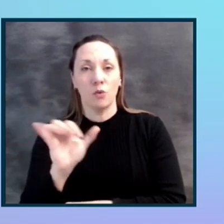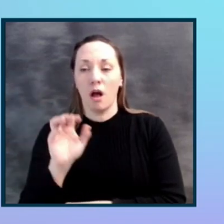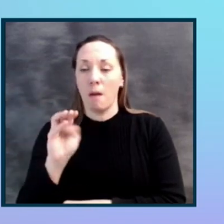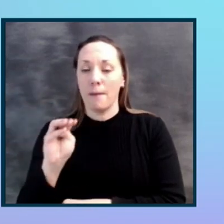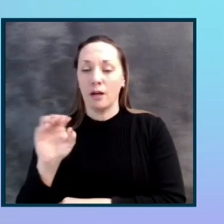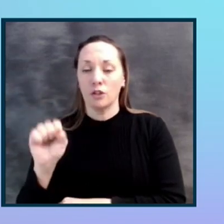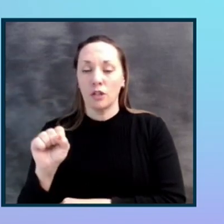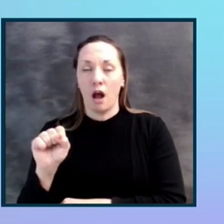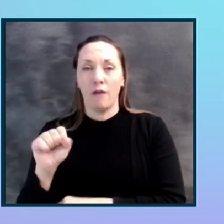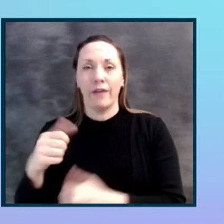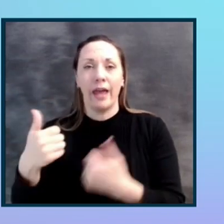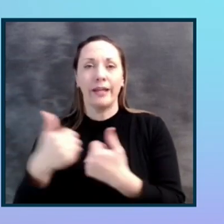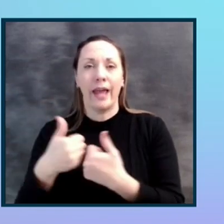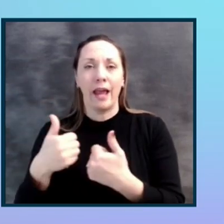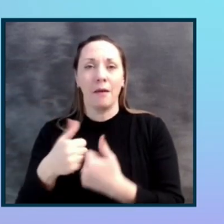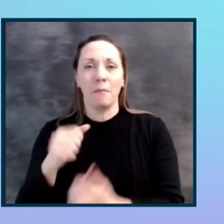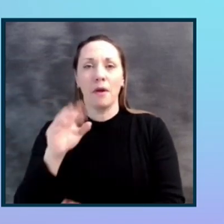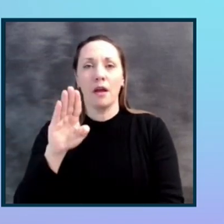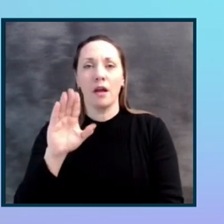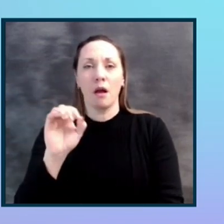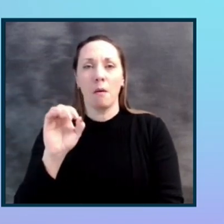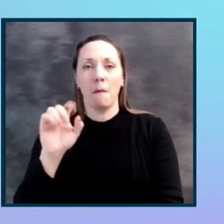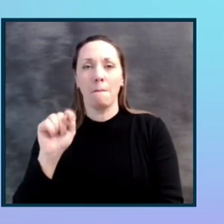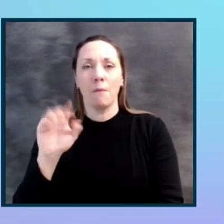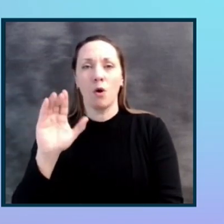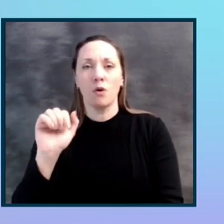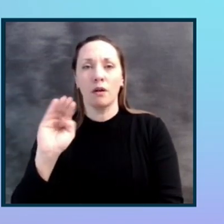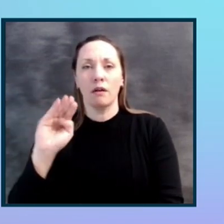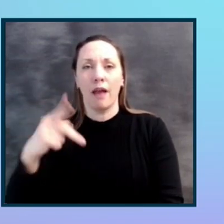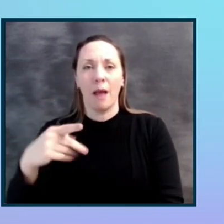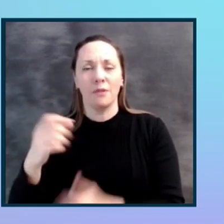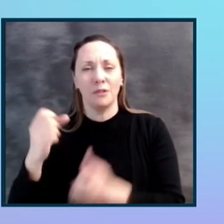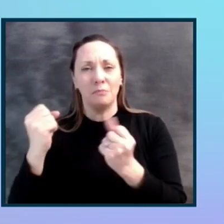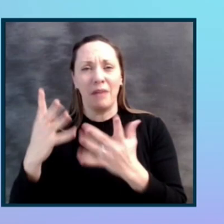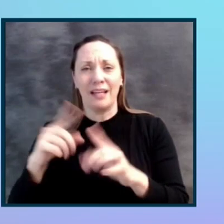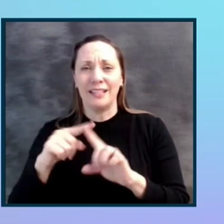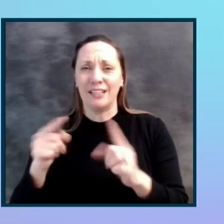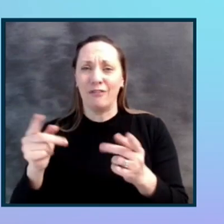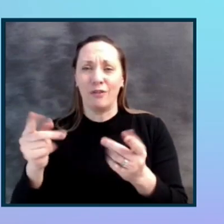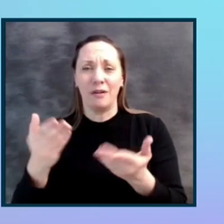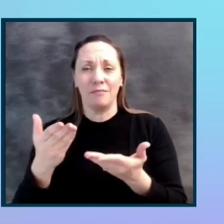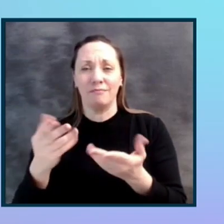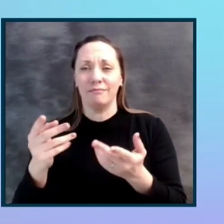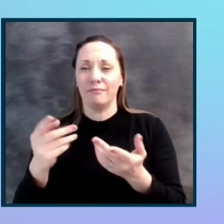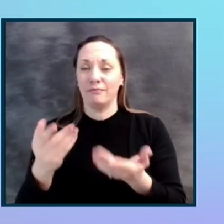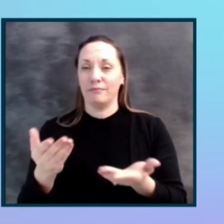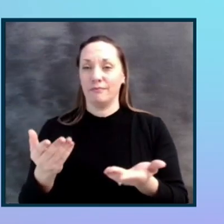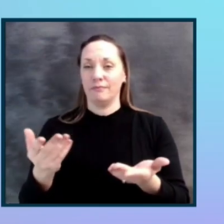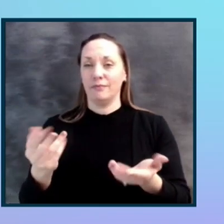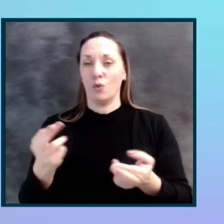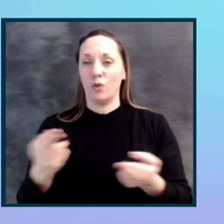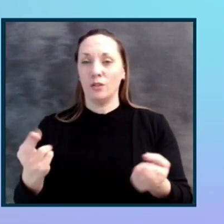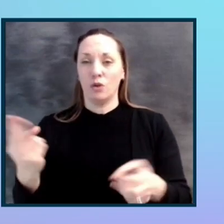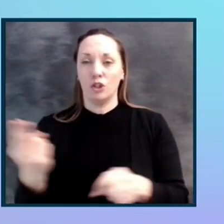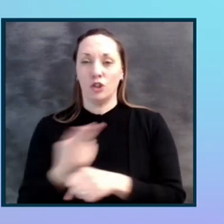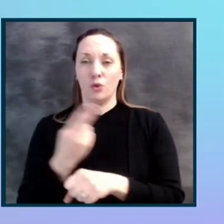There are so many places you can go to look for resources and you know, Microsoft even has a course on it as well,